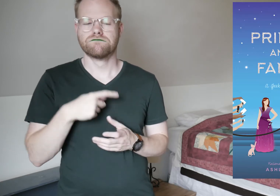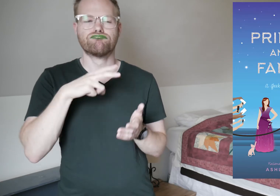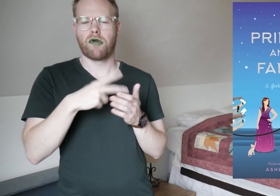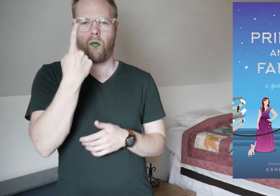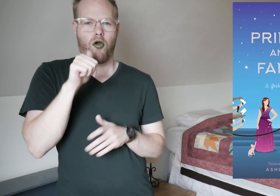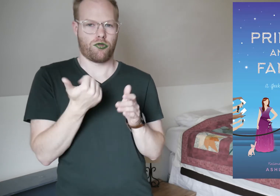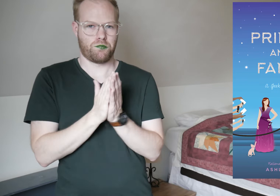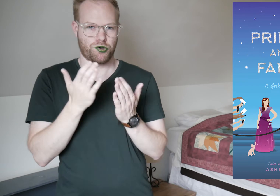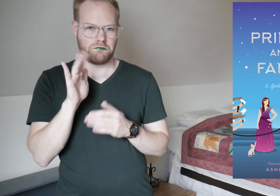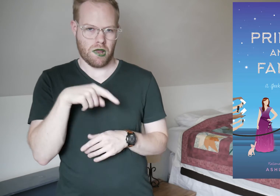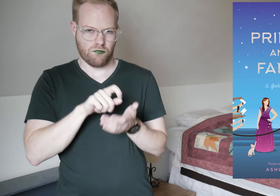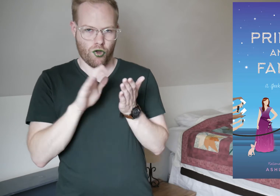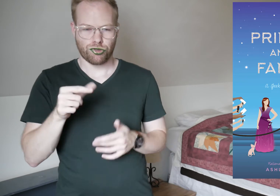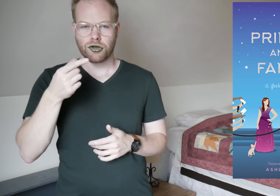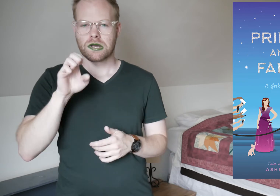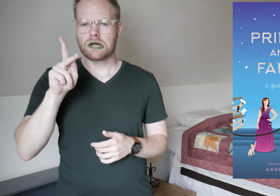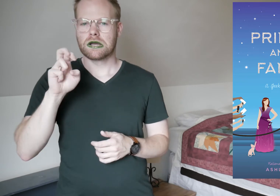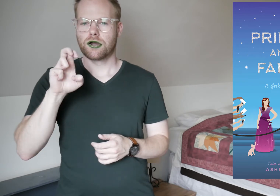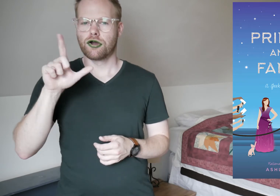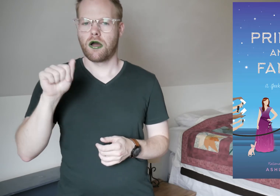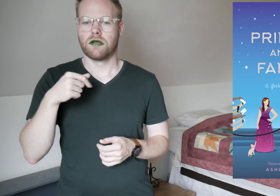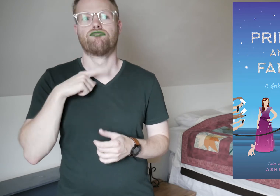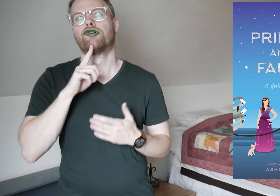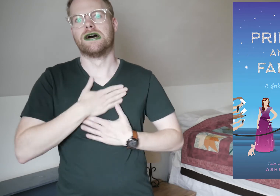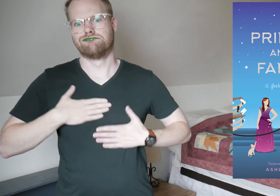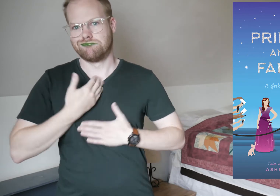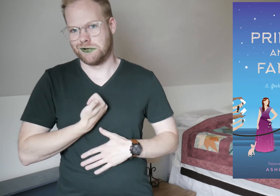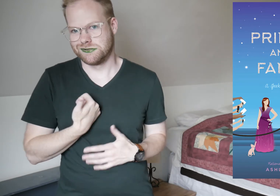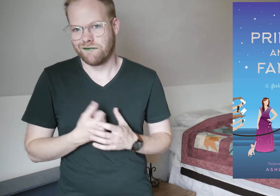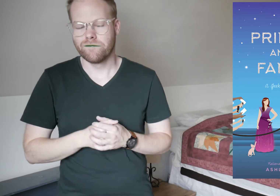I’ve read one other book by this author, Geekerella, and really enjoyed myself.